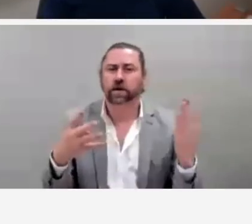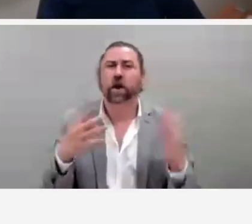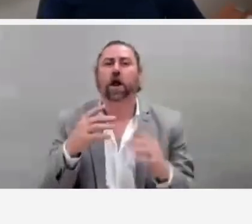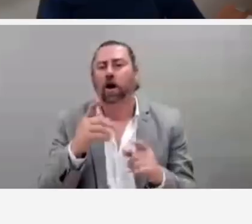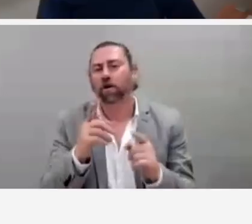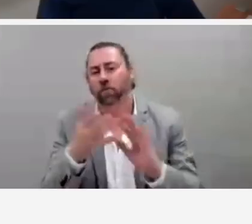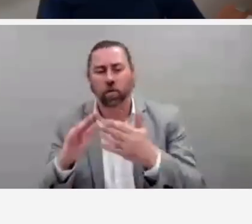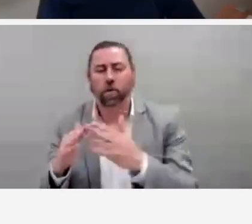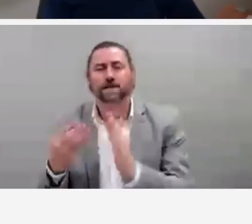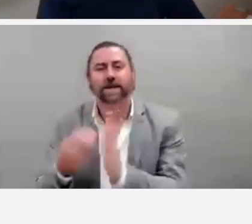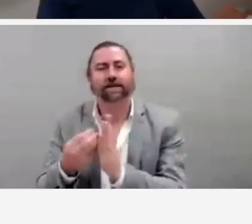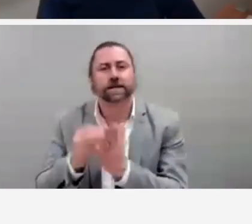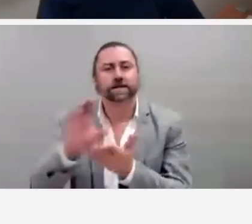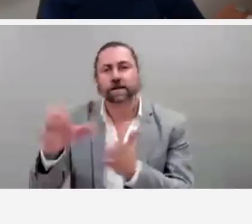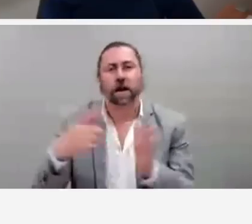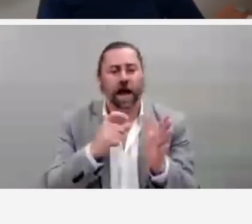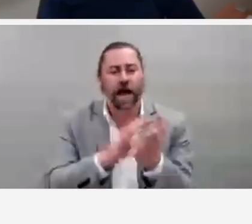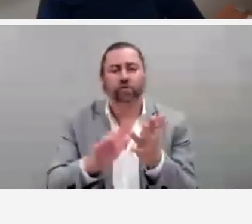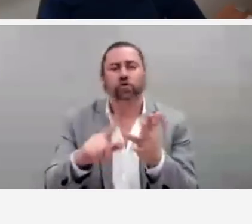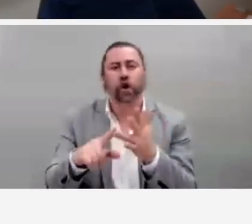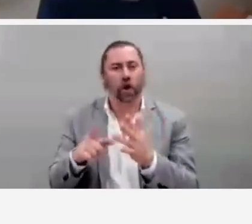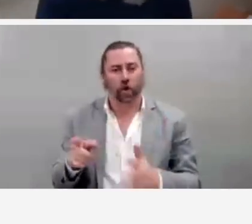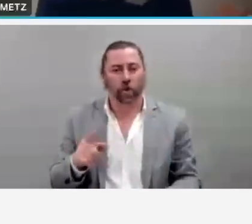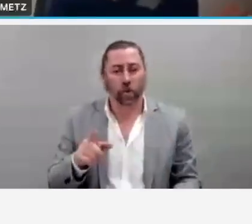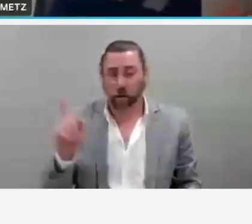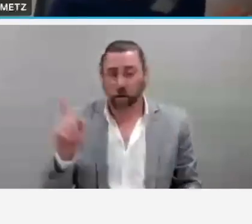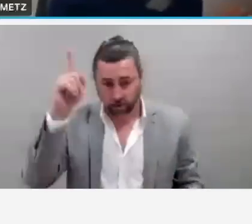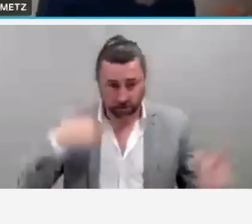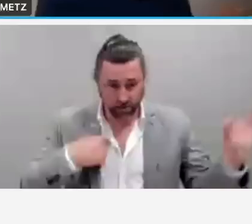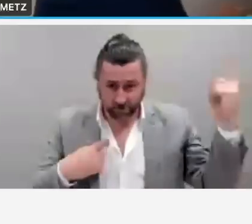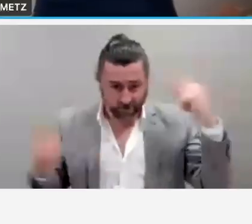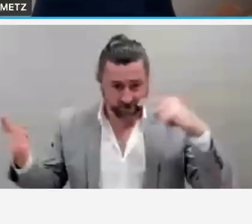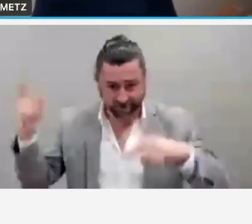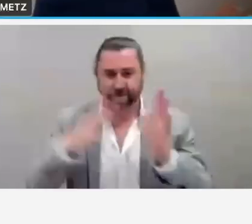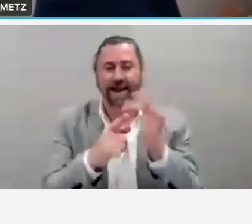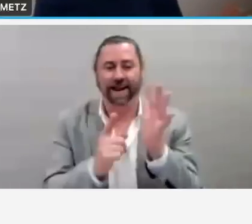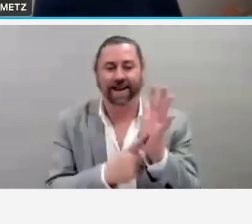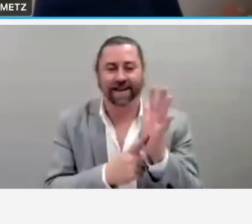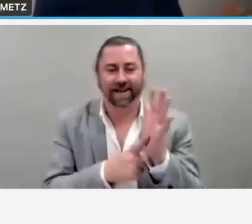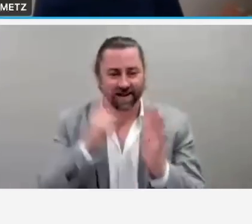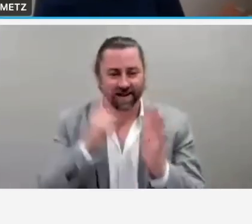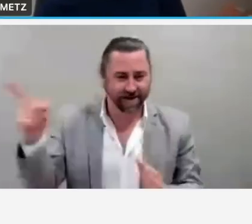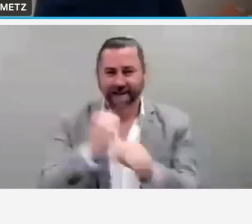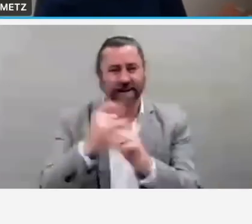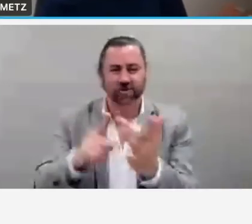So whoever feels best - - - I'm happy to take that. Go on Mel. All yours. Gill's already answered.